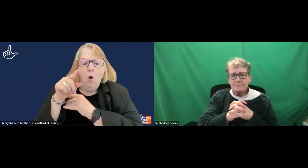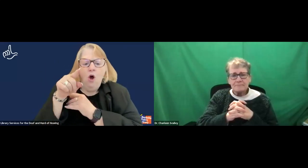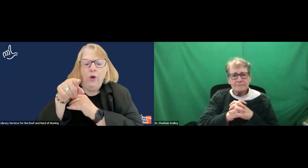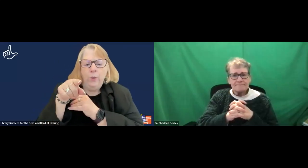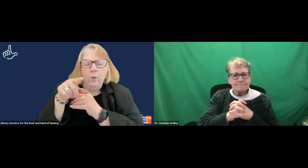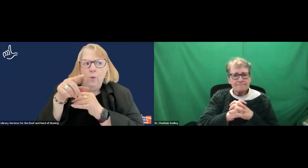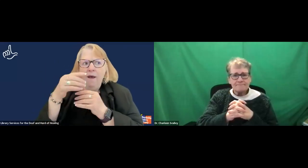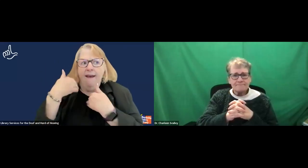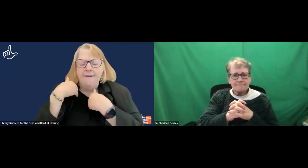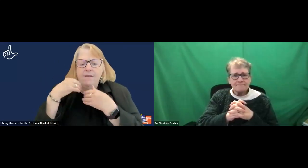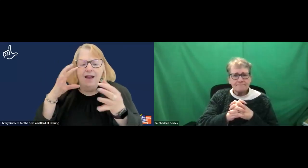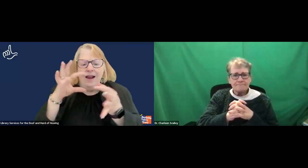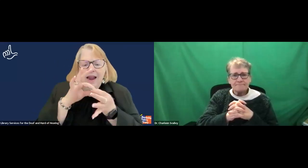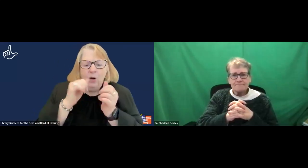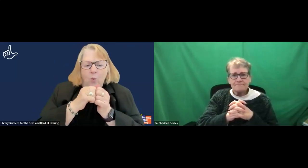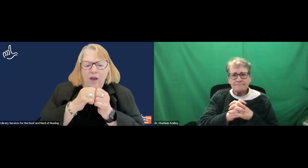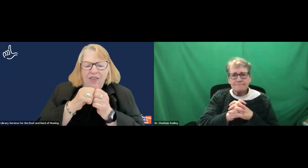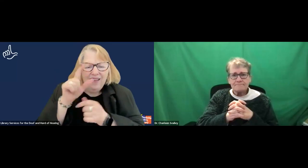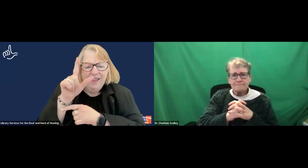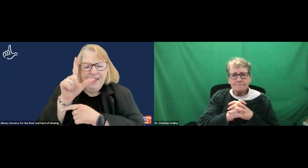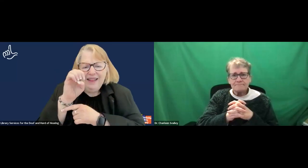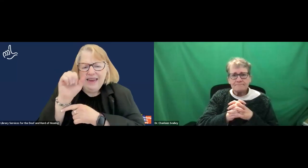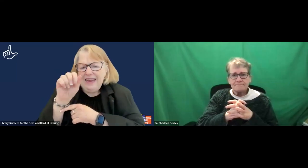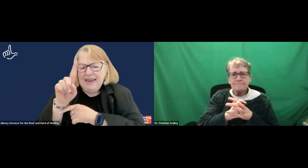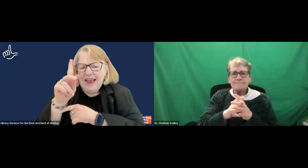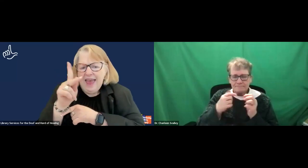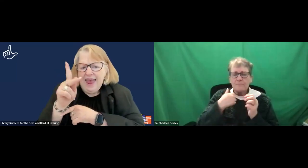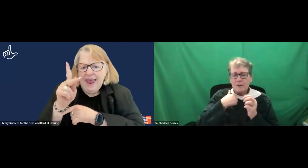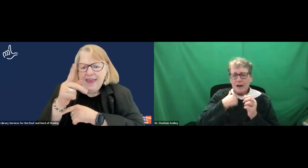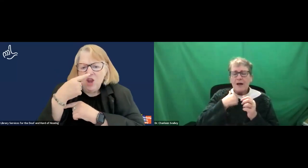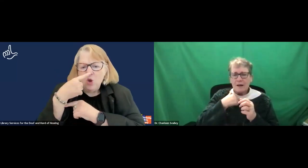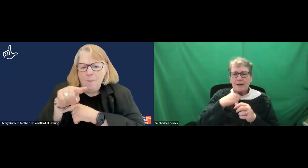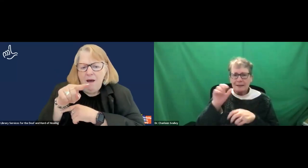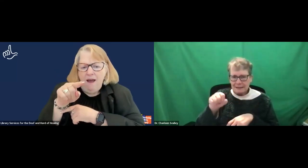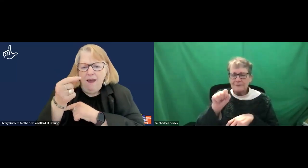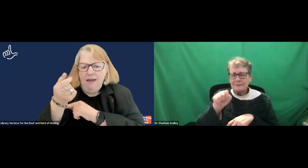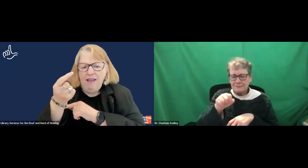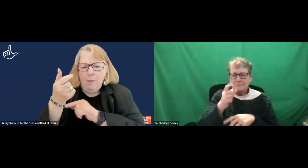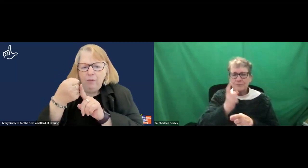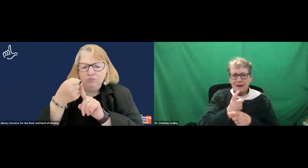You have a good-- Do you have a good relationship with the Deaf mentorship program or LEAD-K?